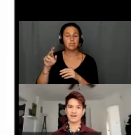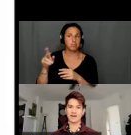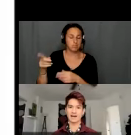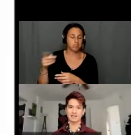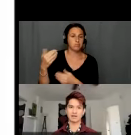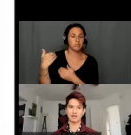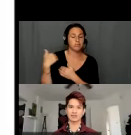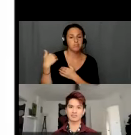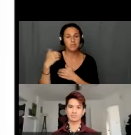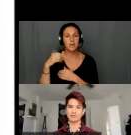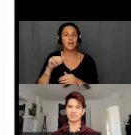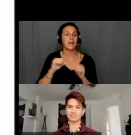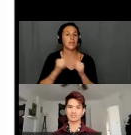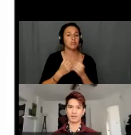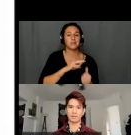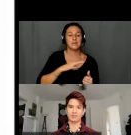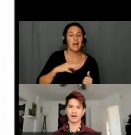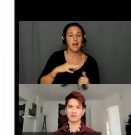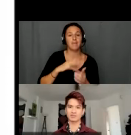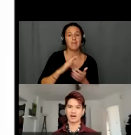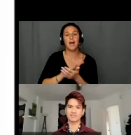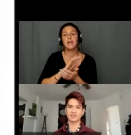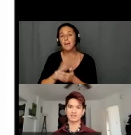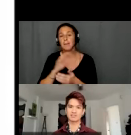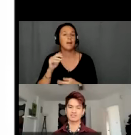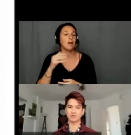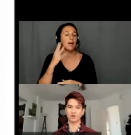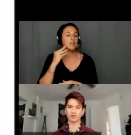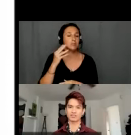academic experts, labor environmental advocates and workers,